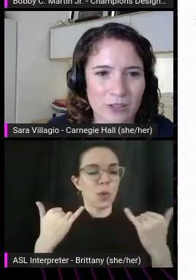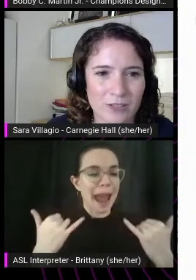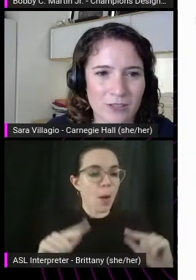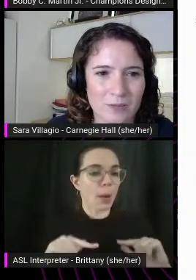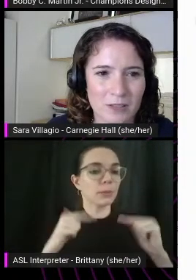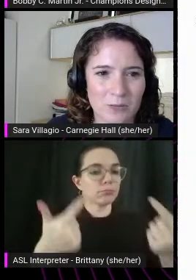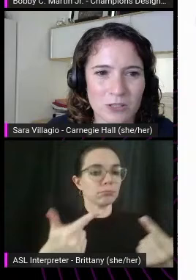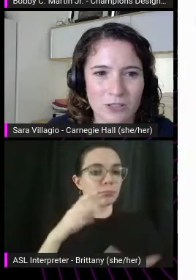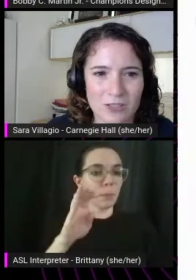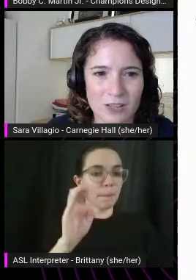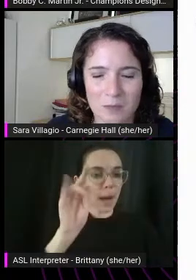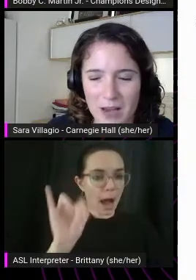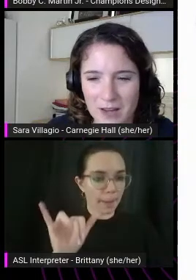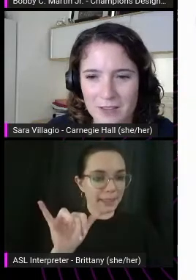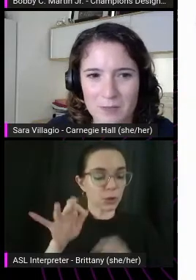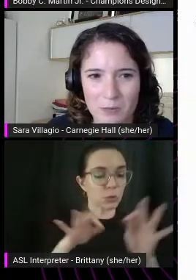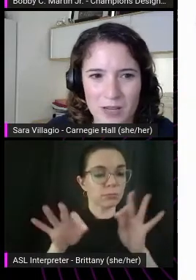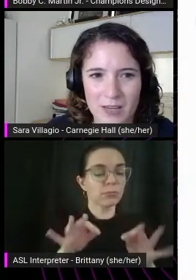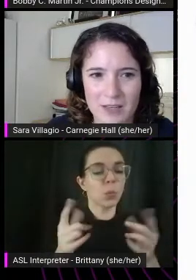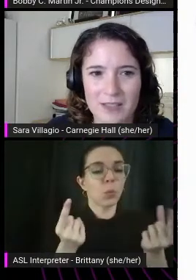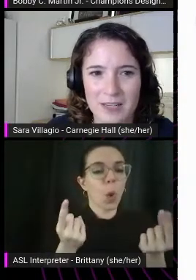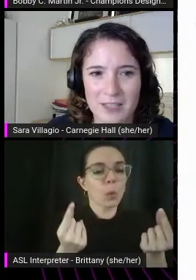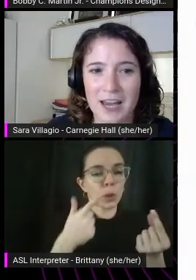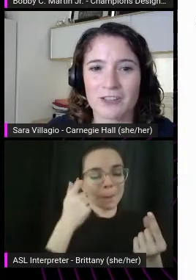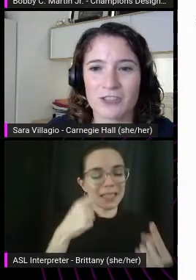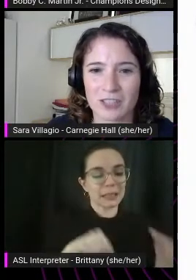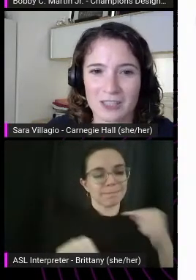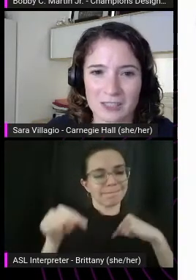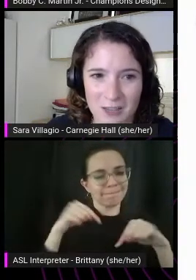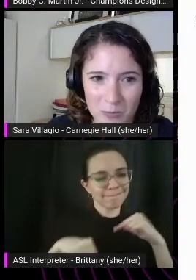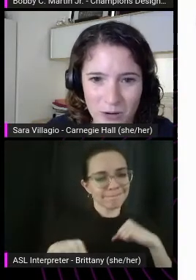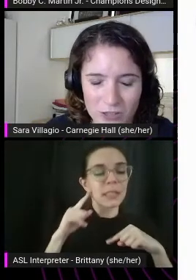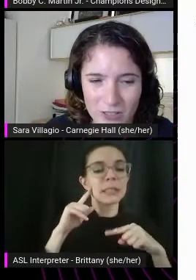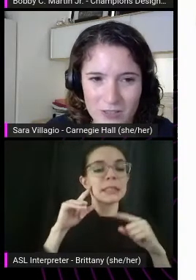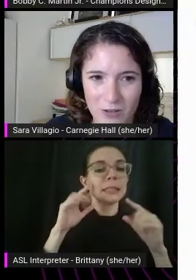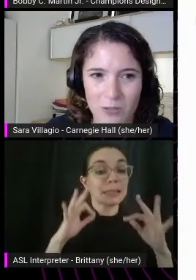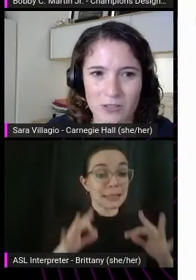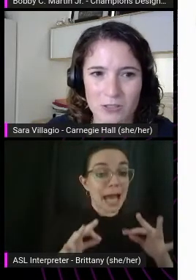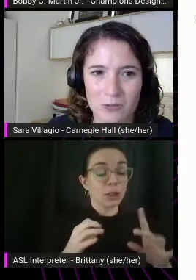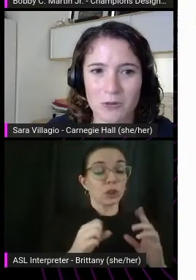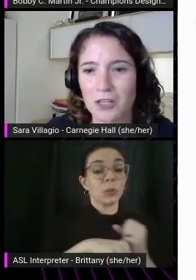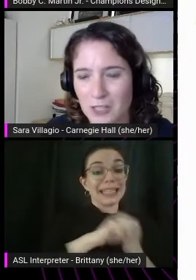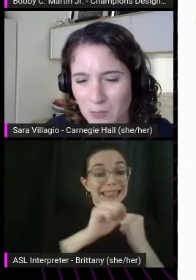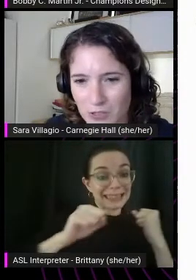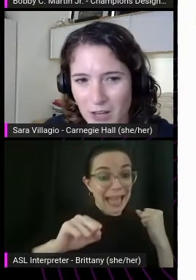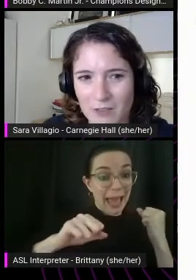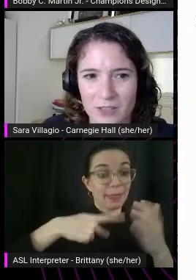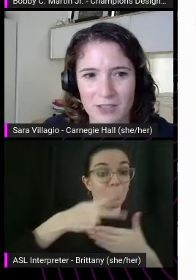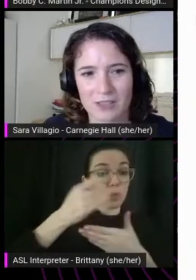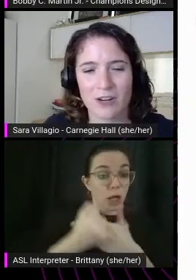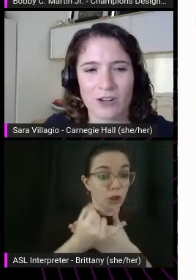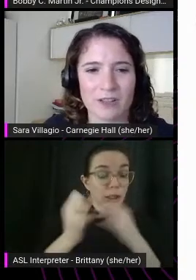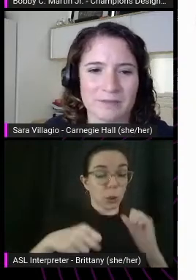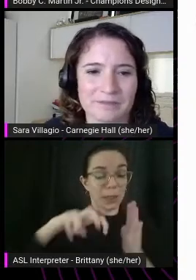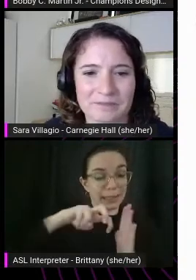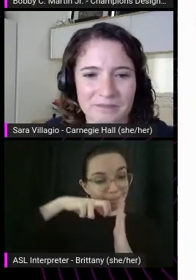address this because we took a step back at this point and decided to actually extend the project so that we could do a deeper dive into this area.